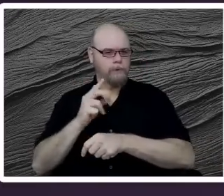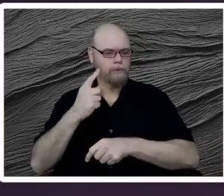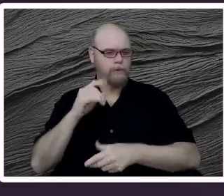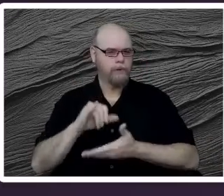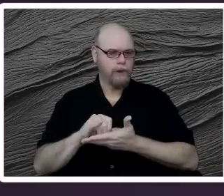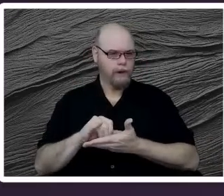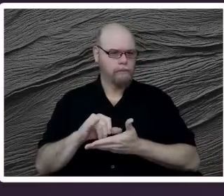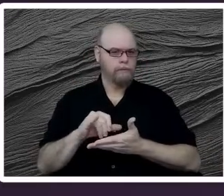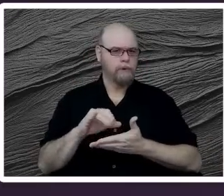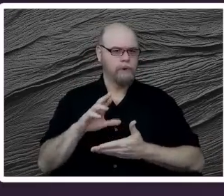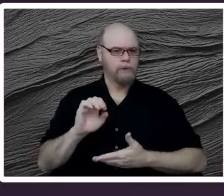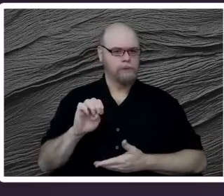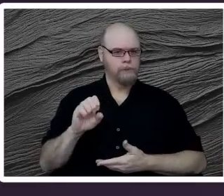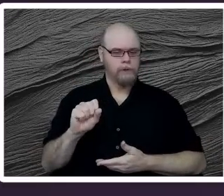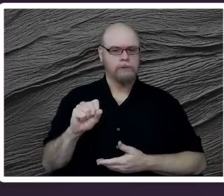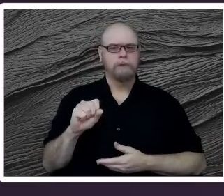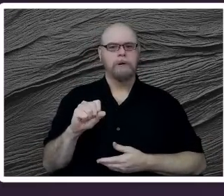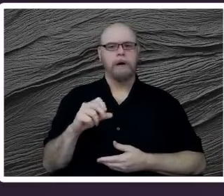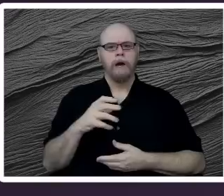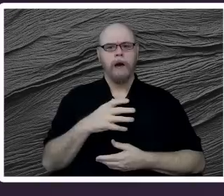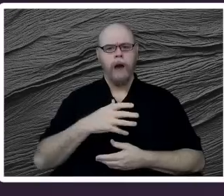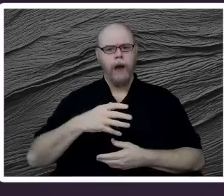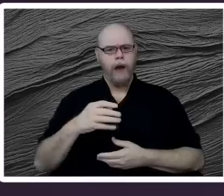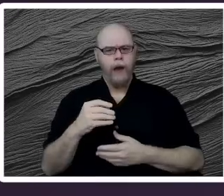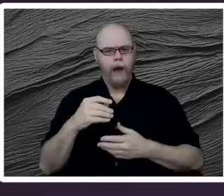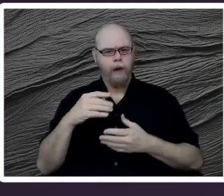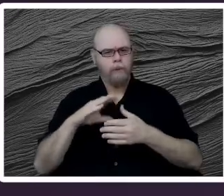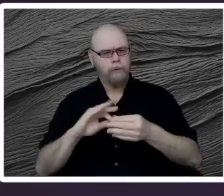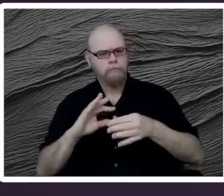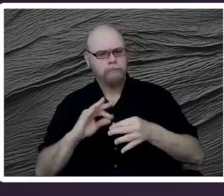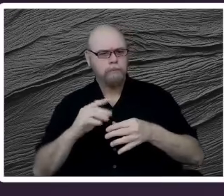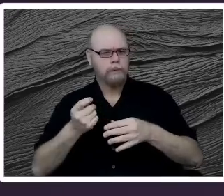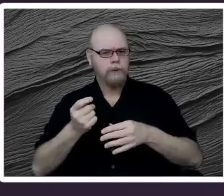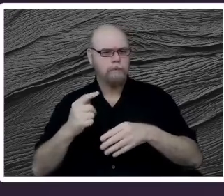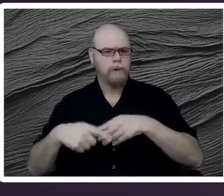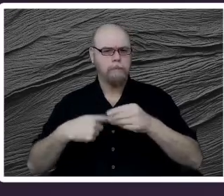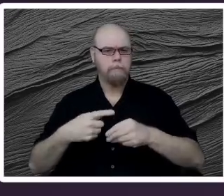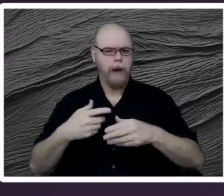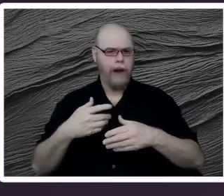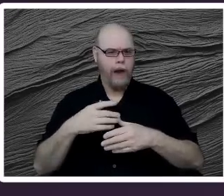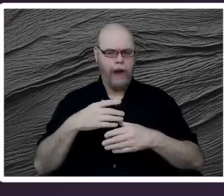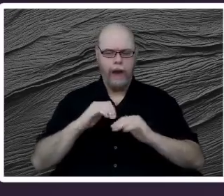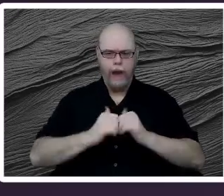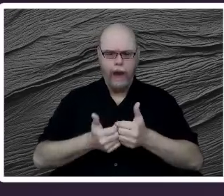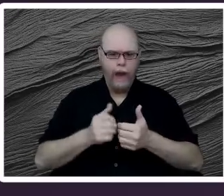a little bit about how these free exhibitions become available and how they are created. And